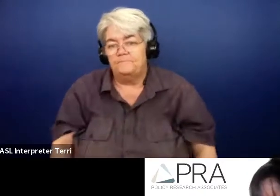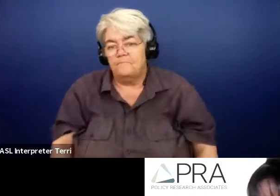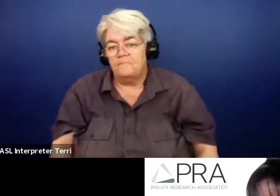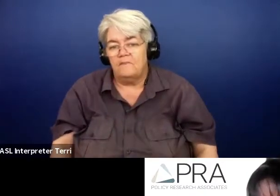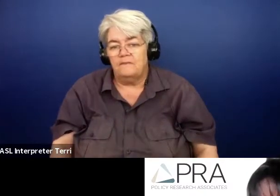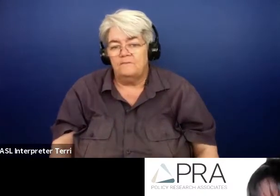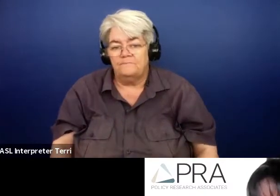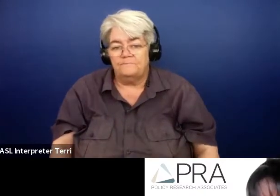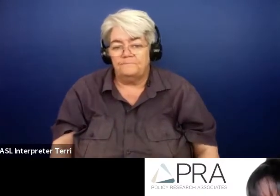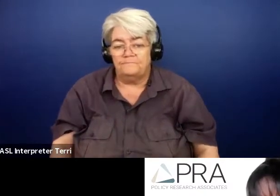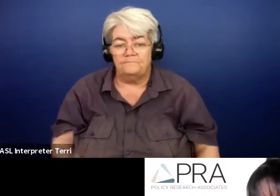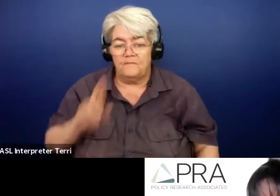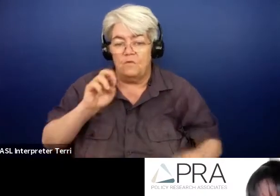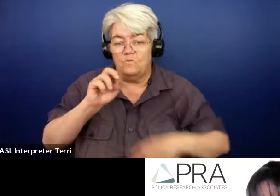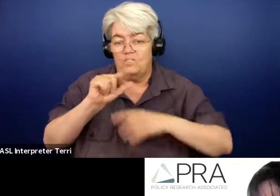Is that directed at all of us?